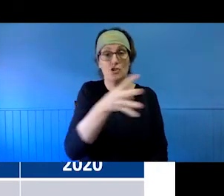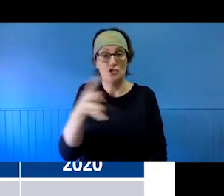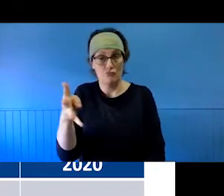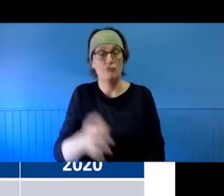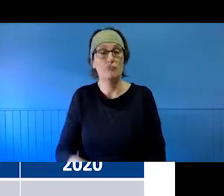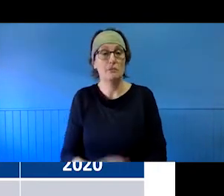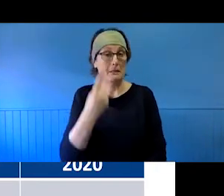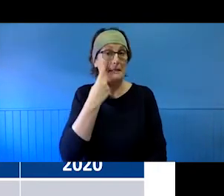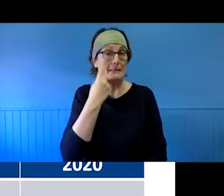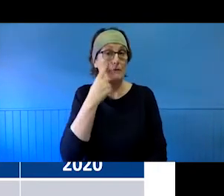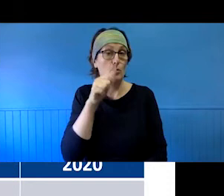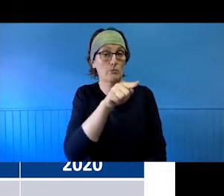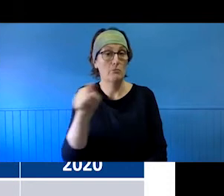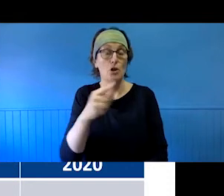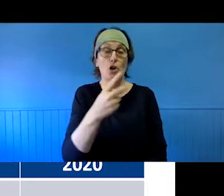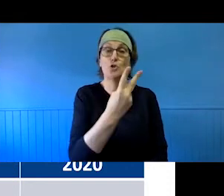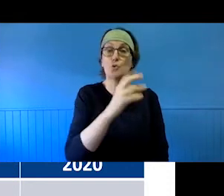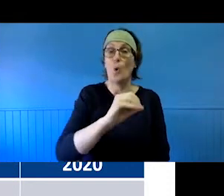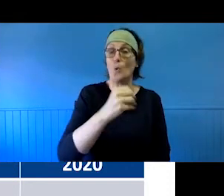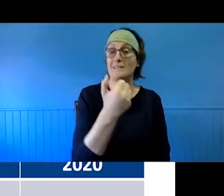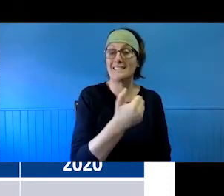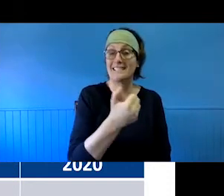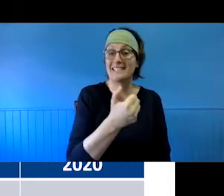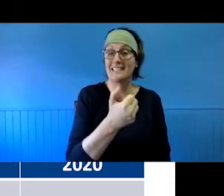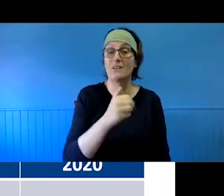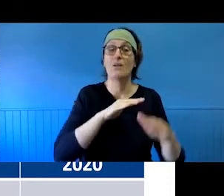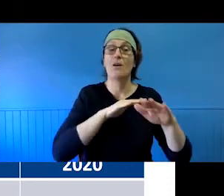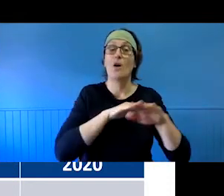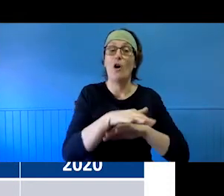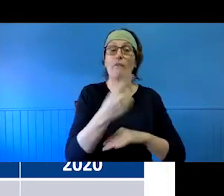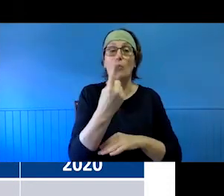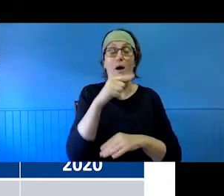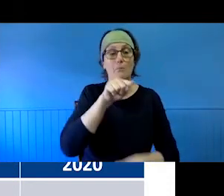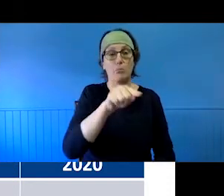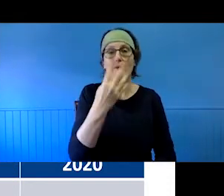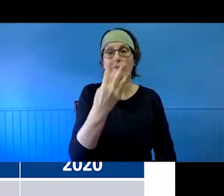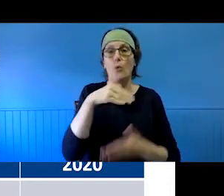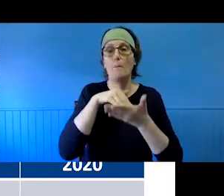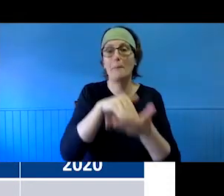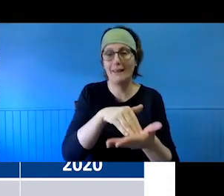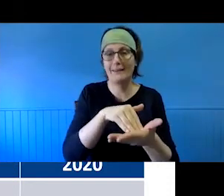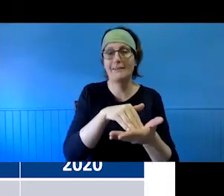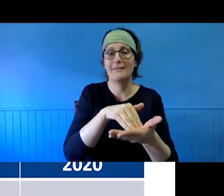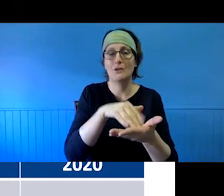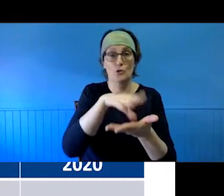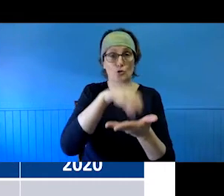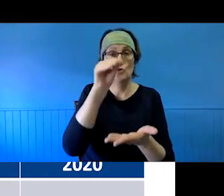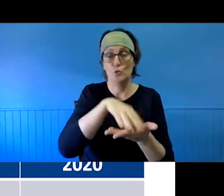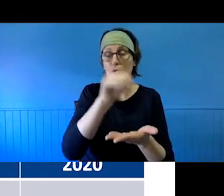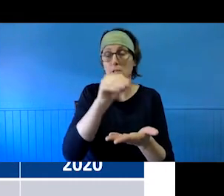You can see that in 2016 we had over 1.4 million students that were in